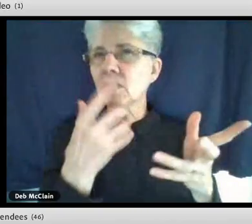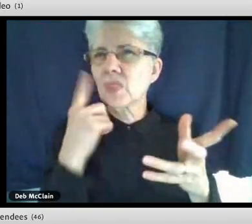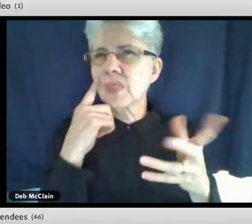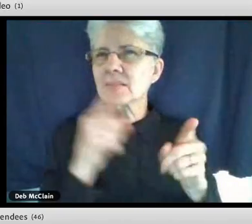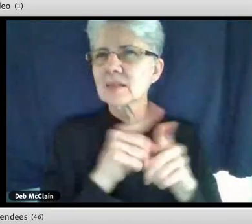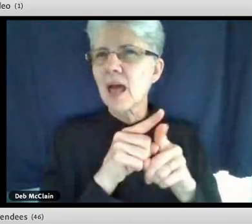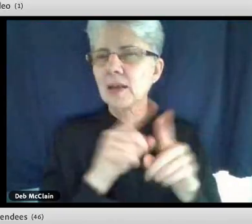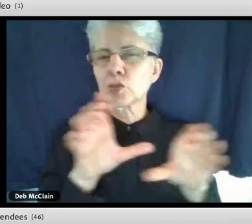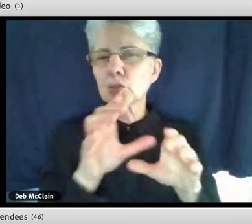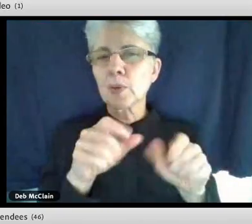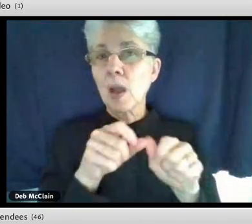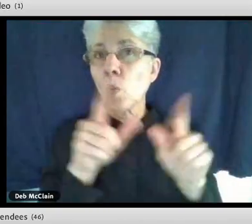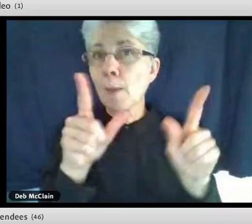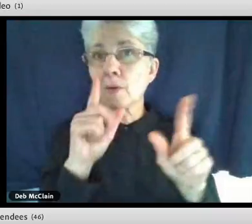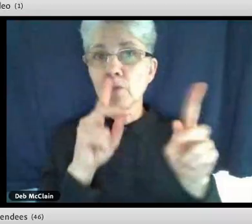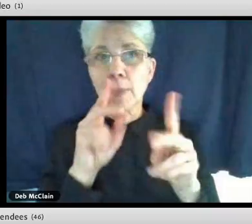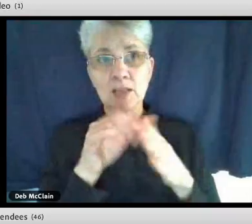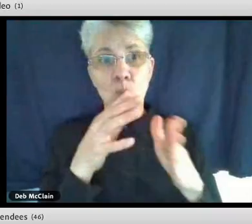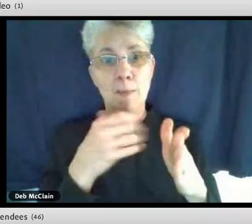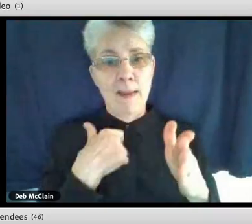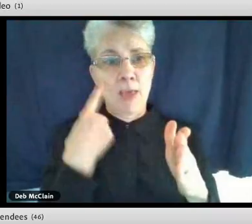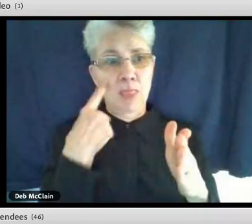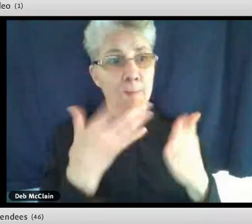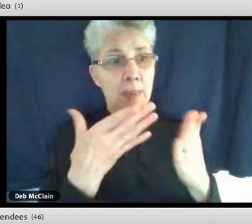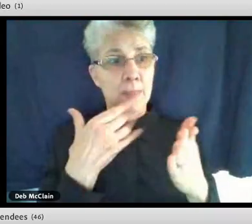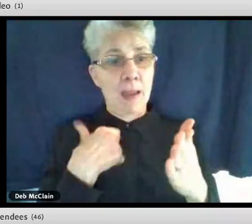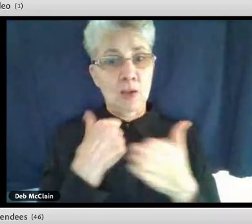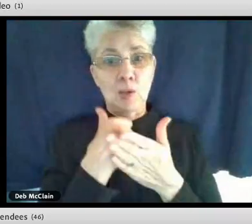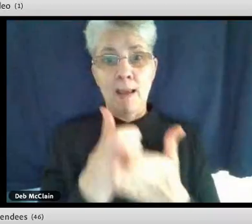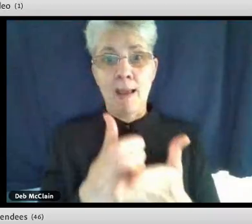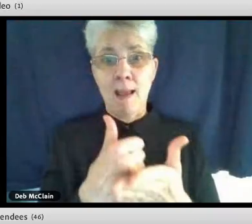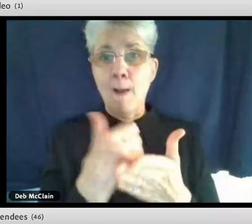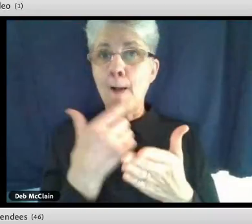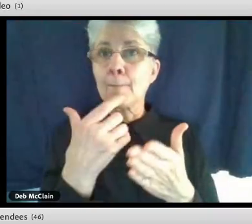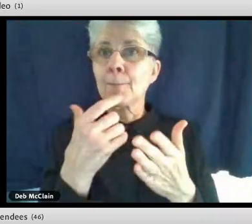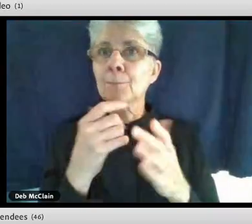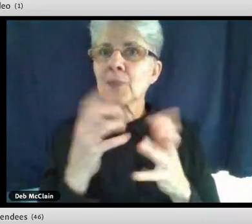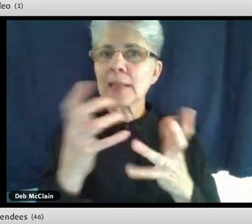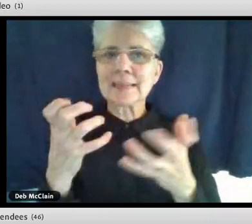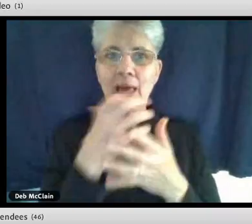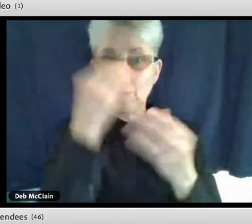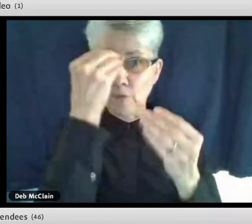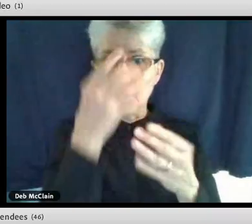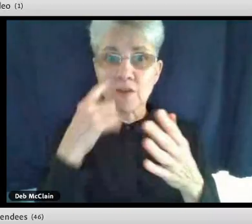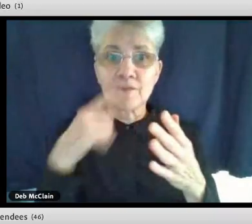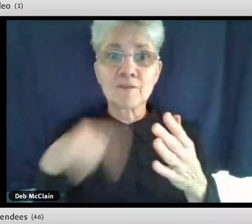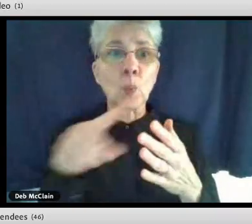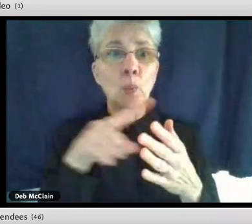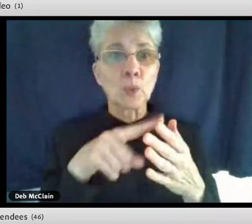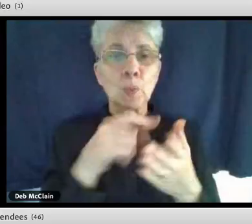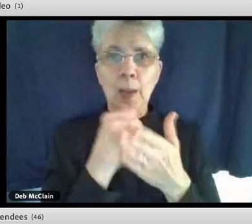That's one way that I thought maybe I could help was to gather this information for you. If you do seek support, do it wisely.